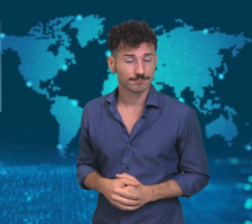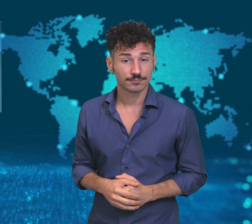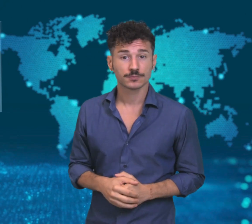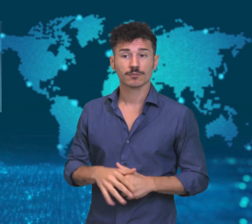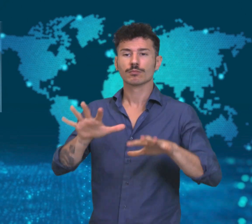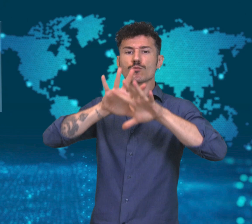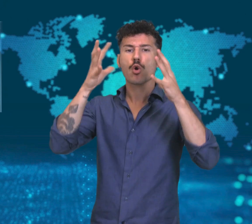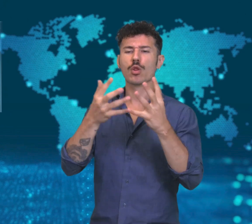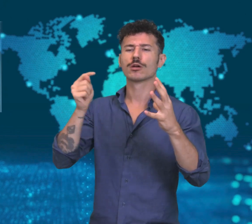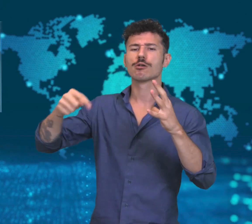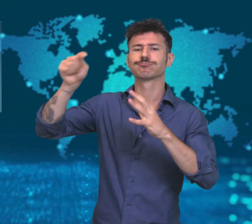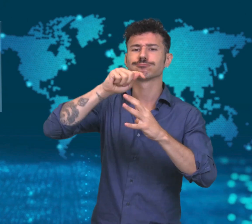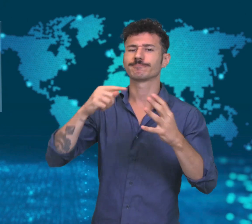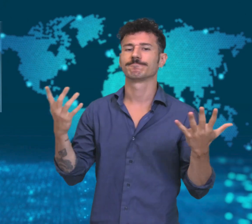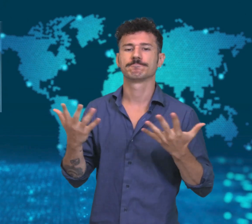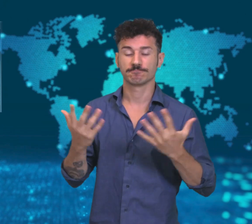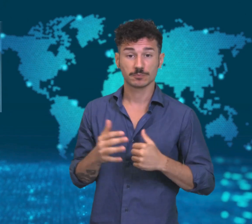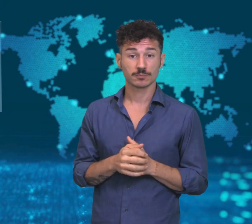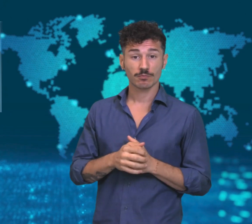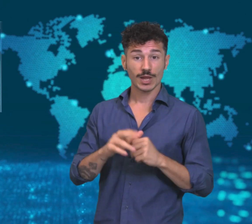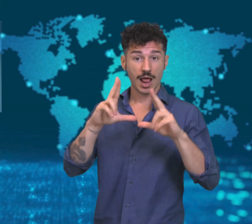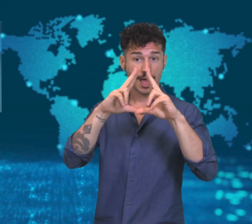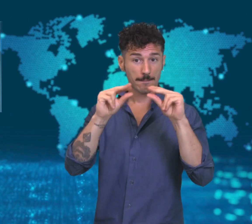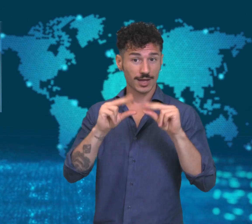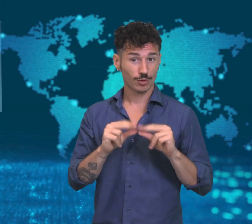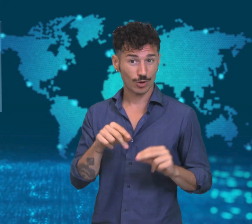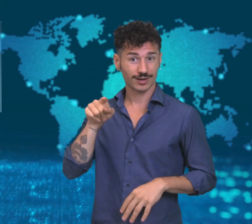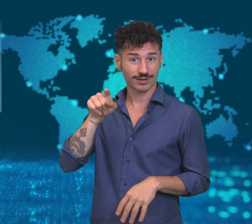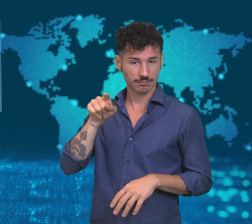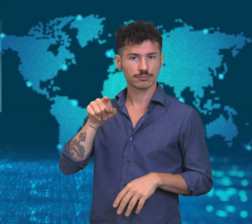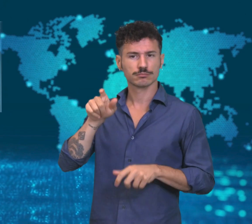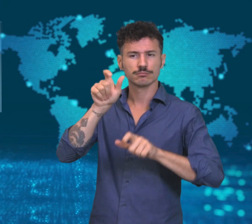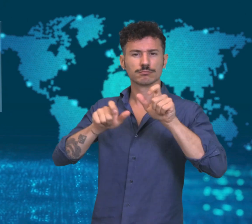protesting against their governments.